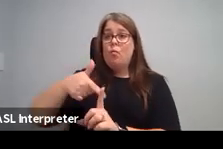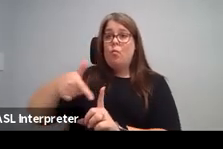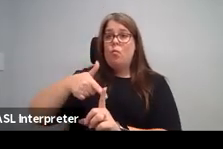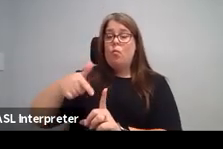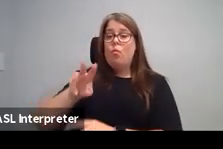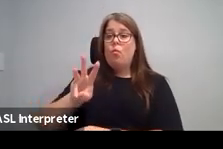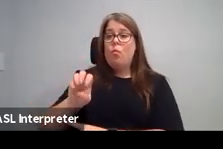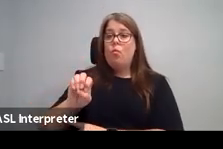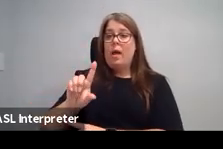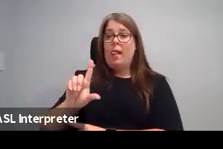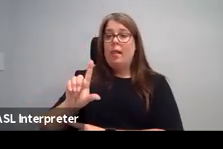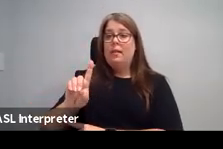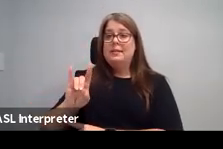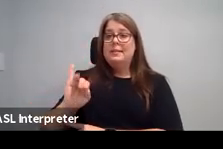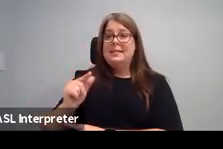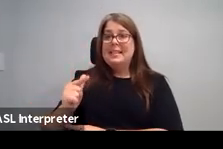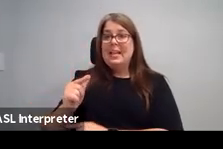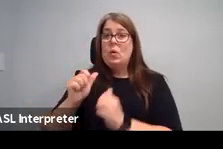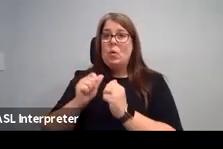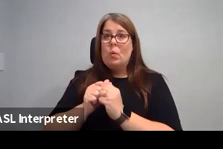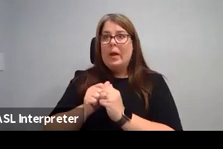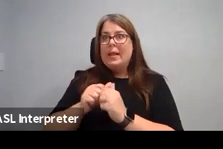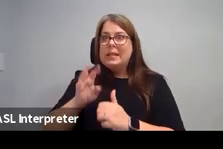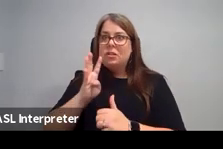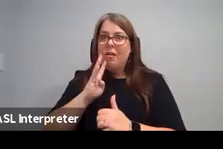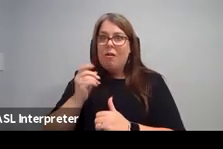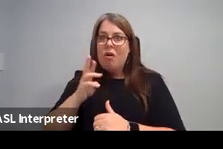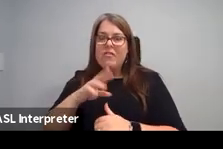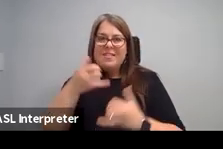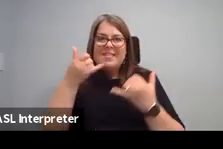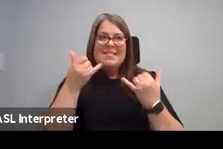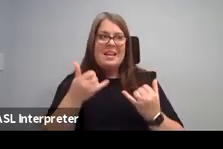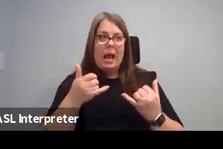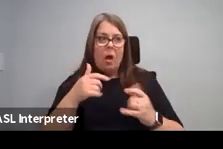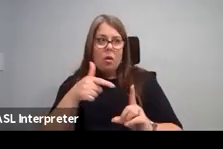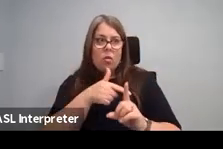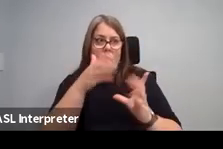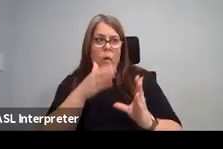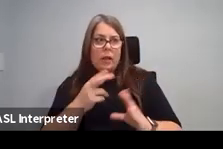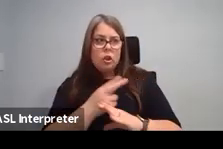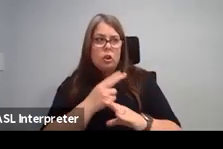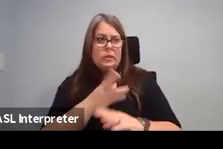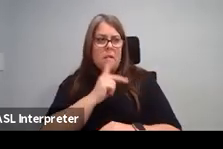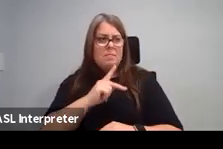Jewyl Alderson Clarke, SDCOE: And now the welder puts on my personal protective equipment and it's read it at a certain amount in order to block out the light